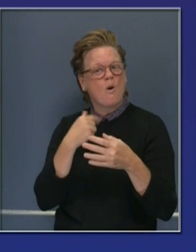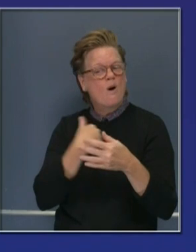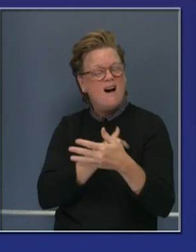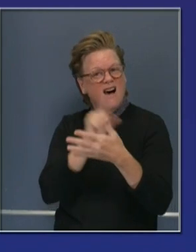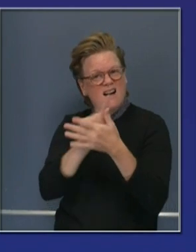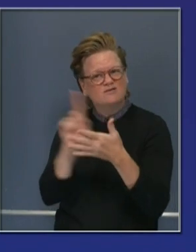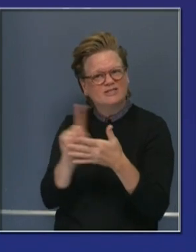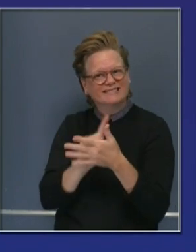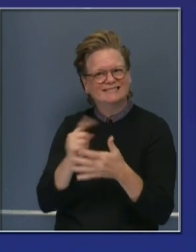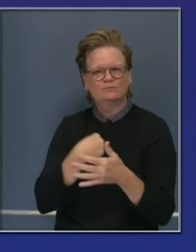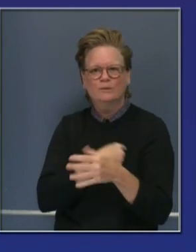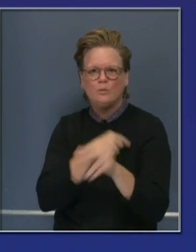BEFORE YOU MOVE INTO THE THOSE TEARS TIERS.